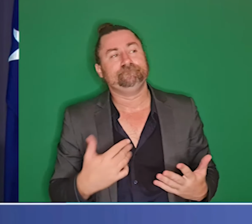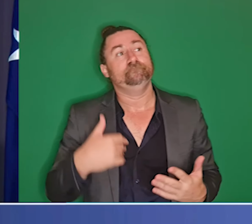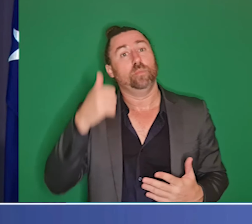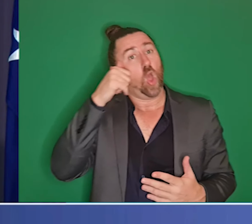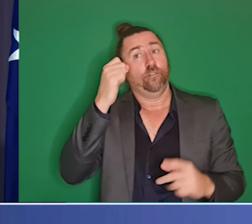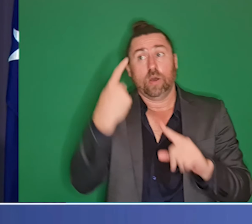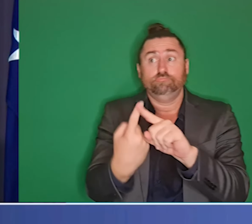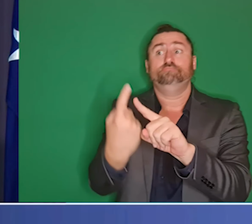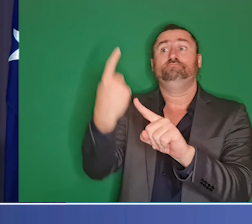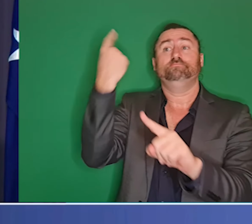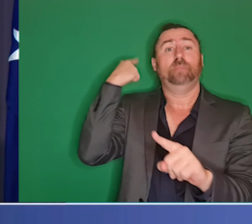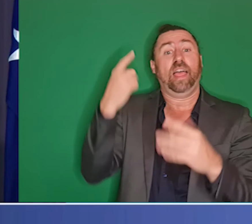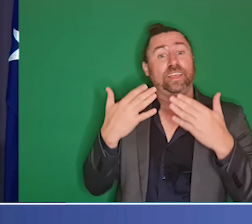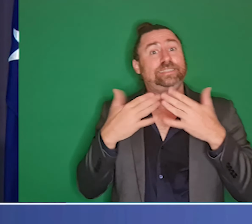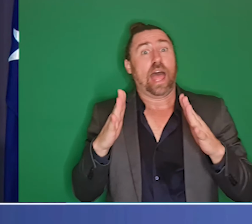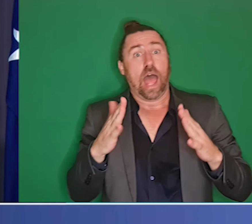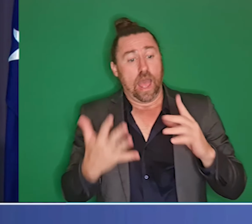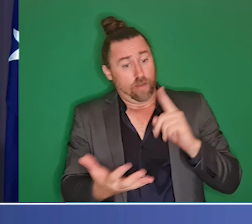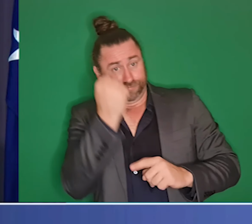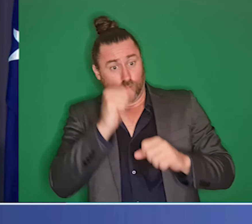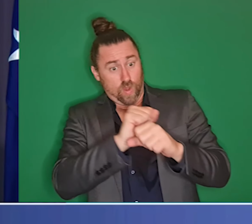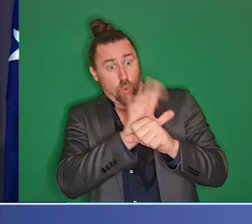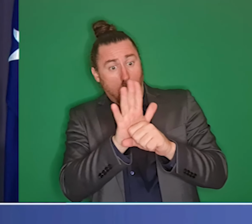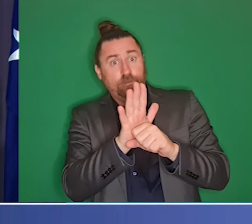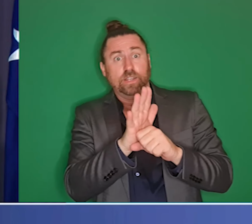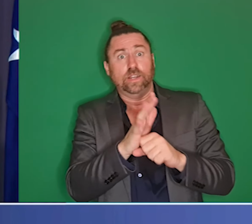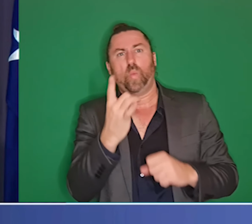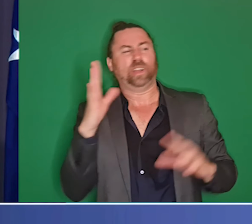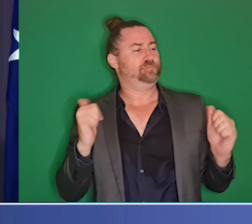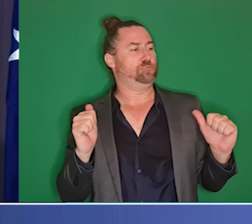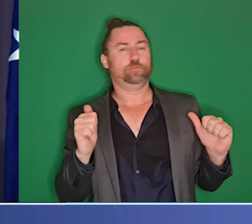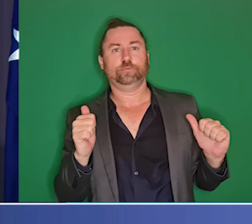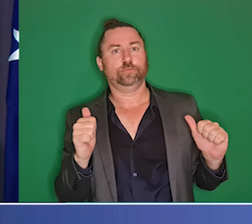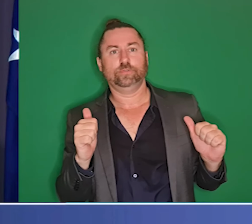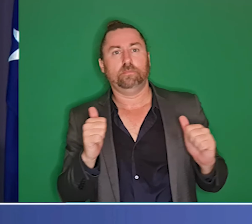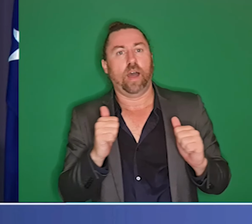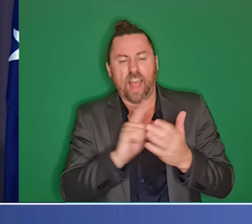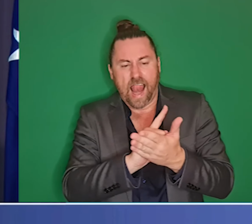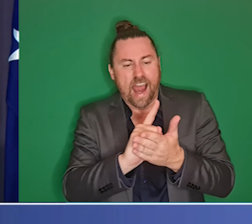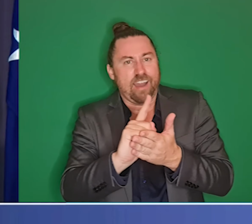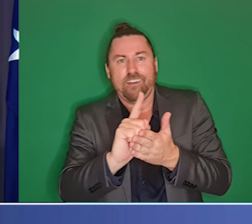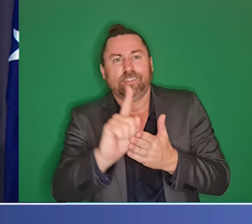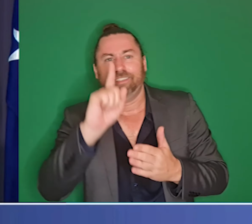that reinfection was actually quite rare in previous waves. So, if you had the original virus,